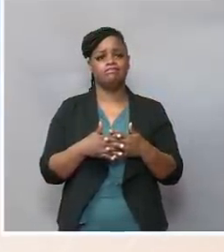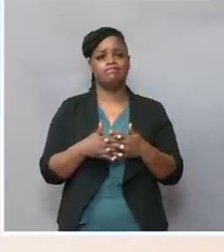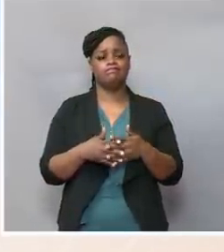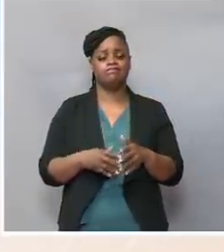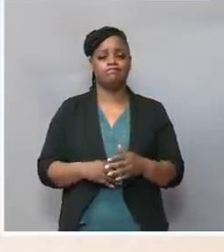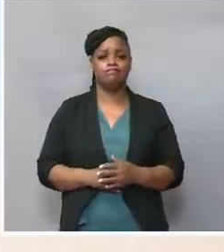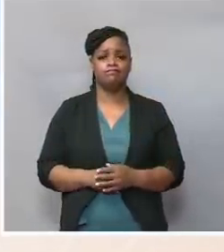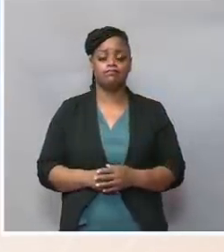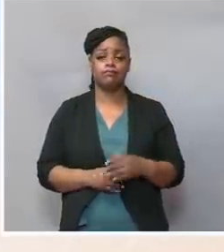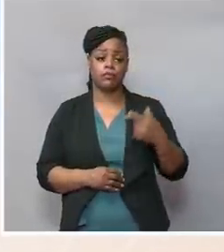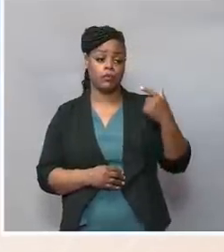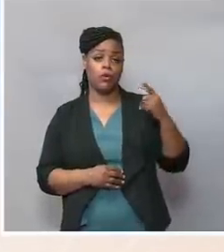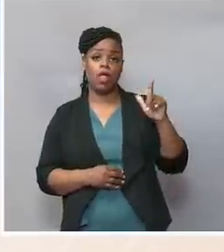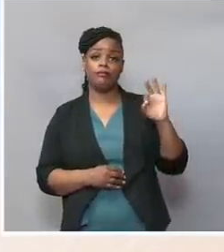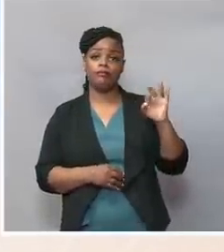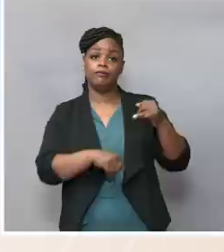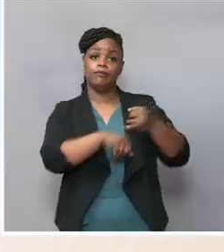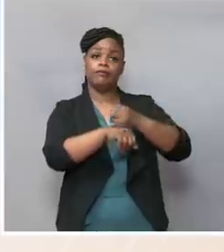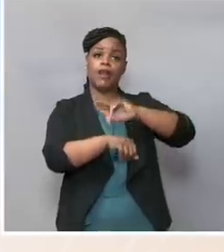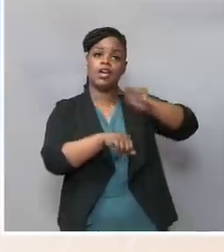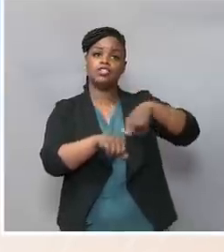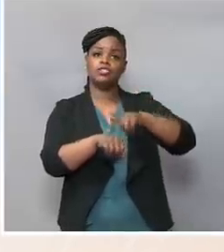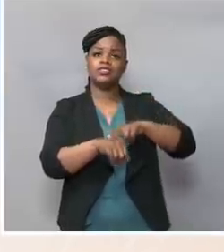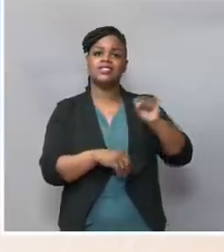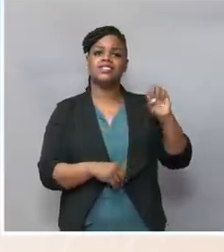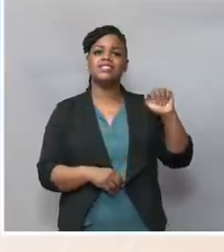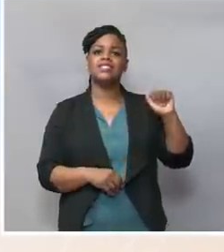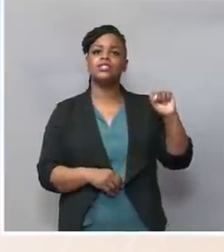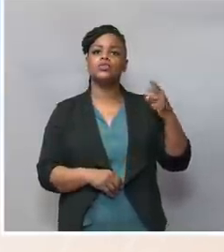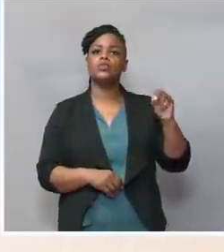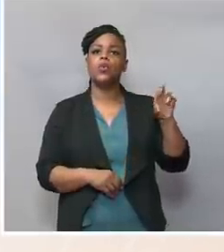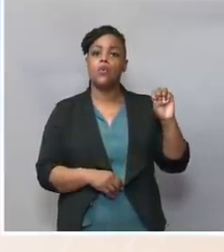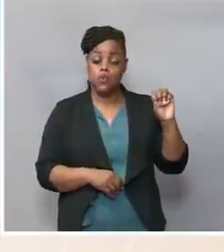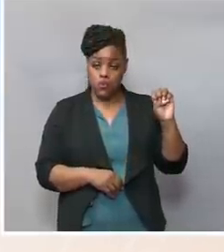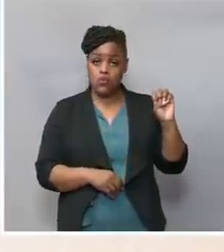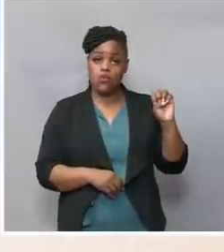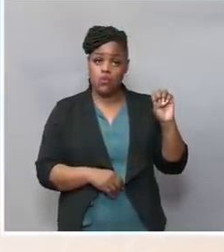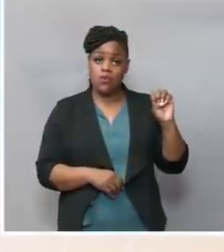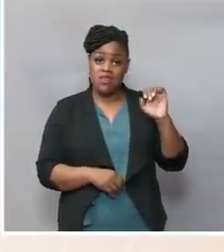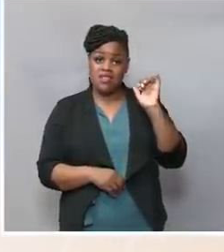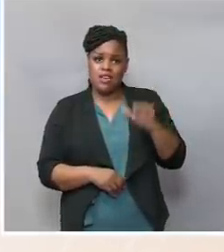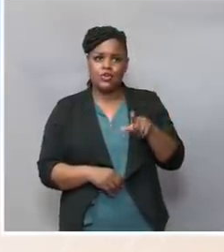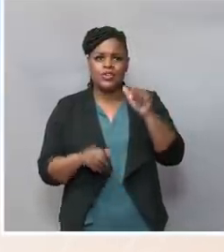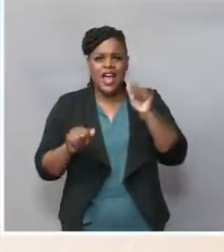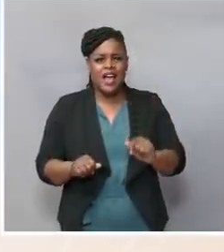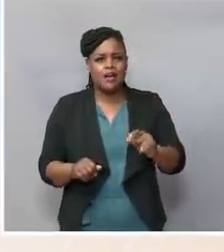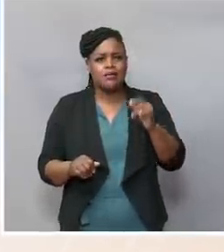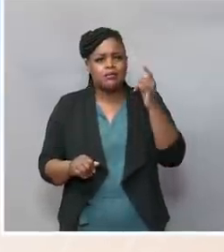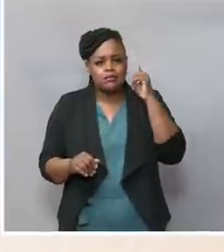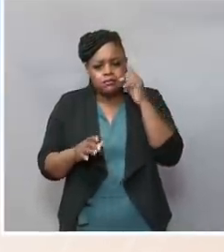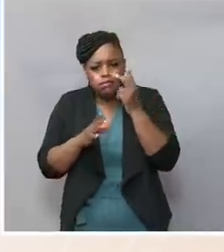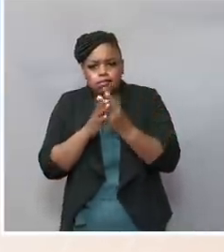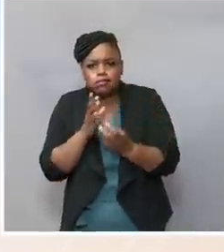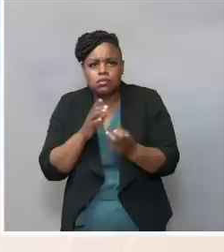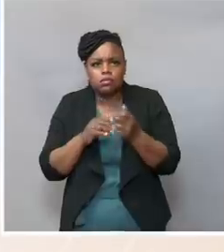and immerse ourselves in and find inspiration, a place where Henry fought to advance